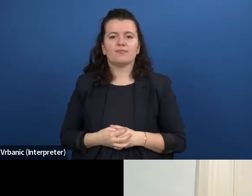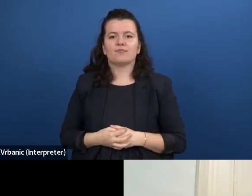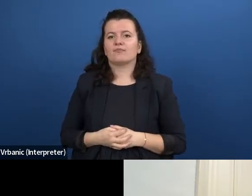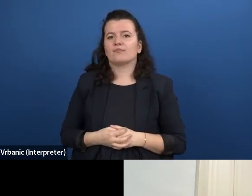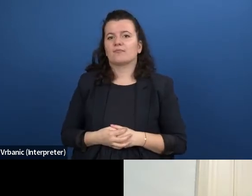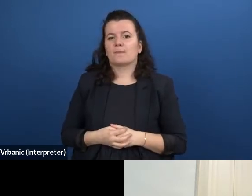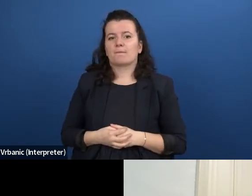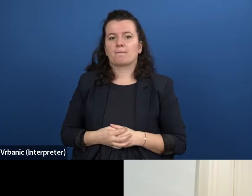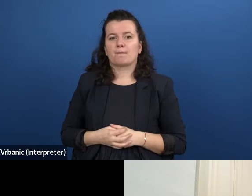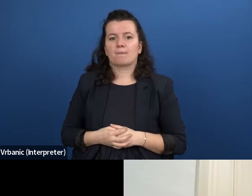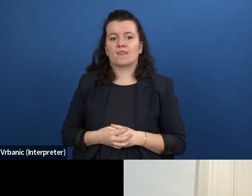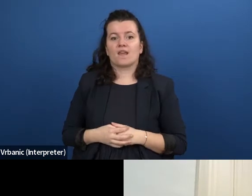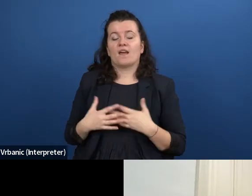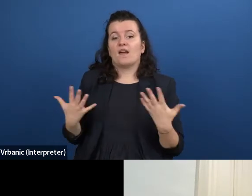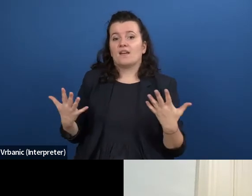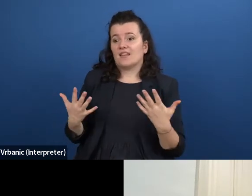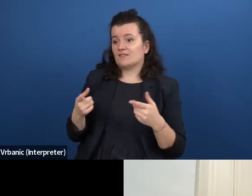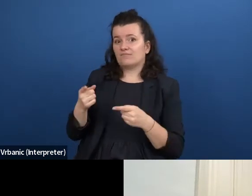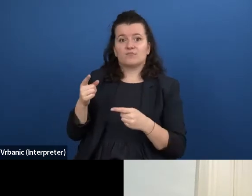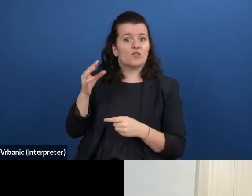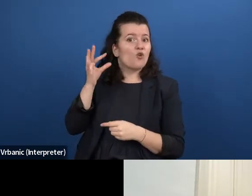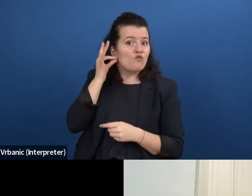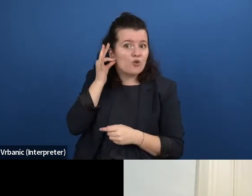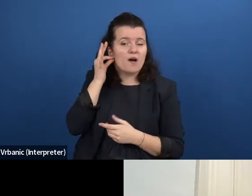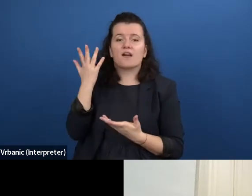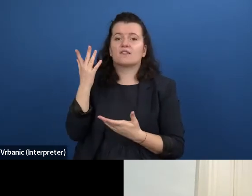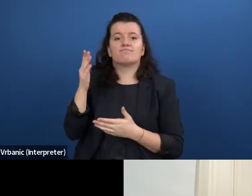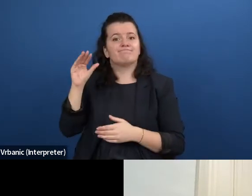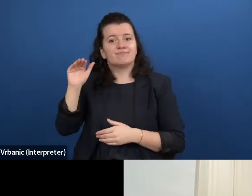in legislation and policies prohibiting trafficking.